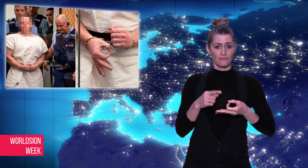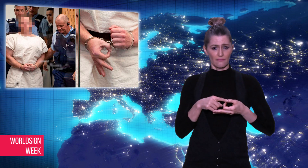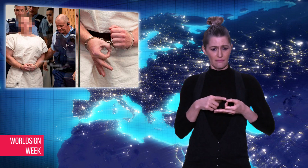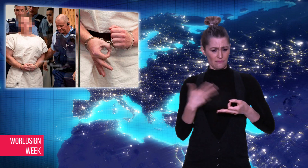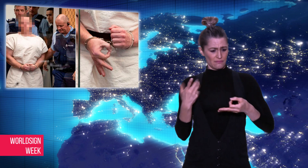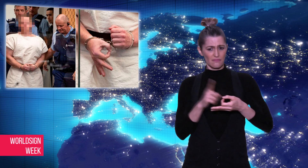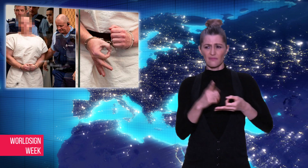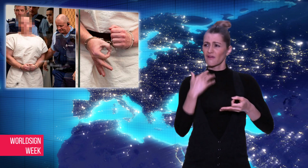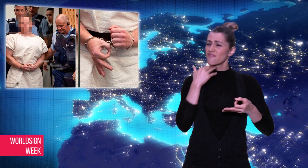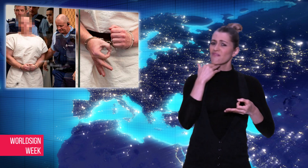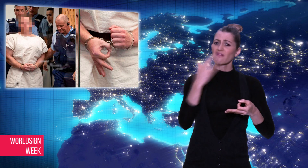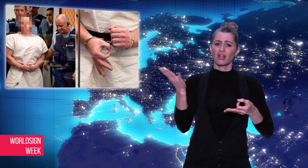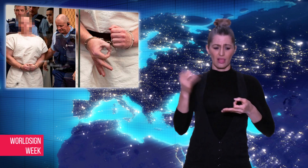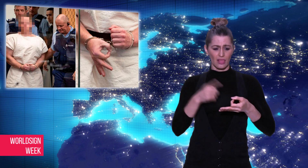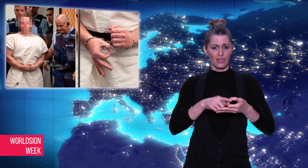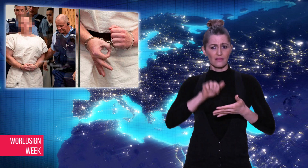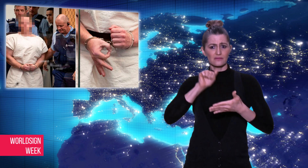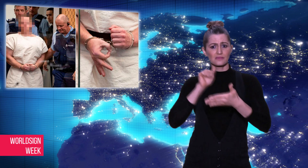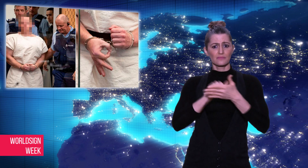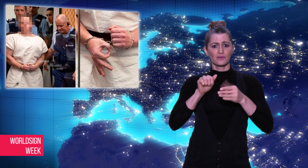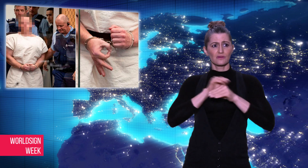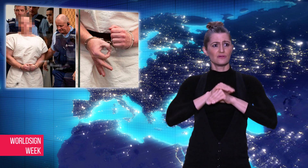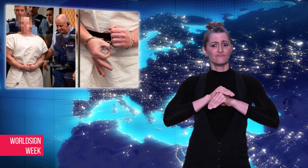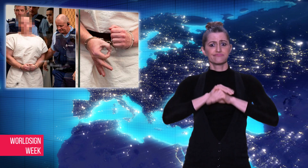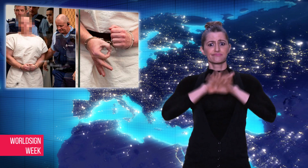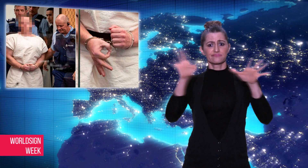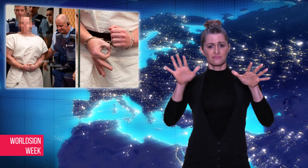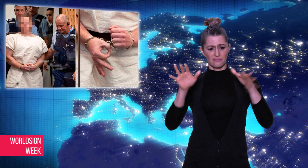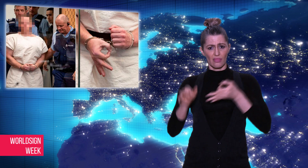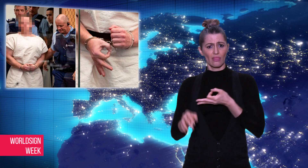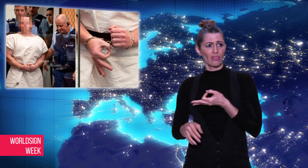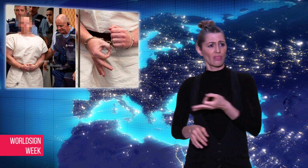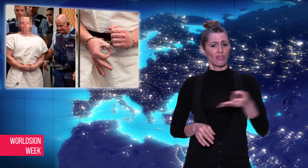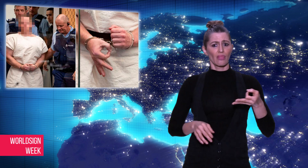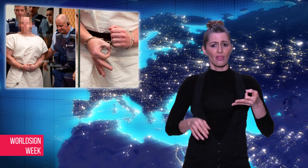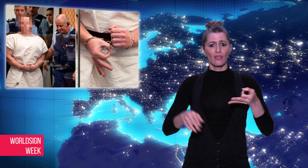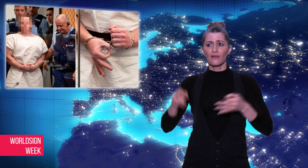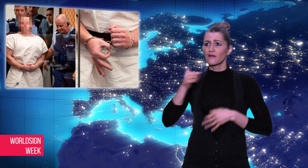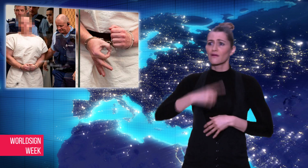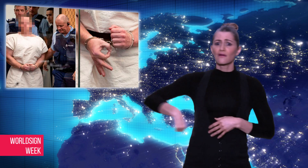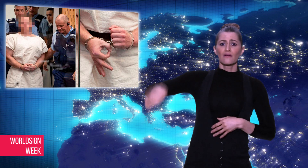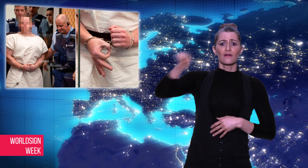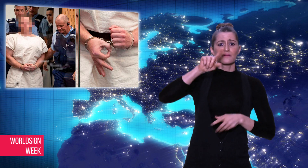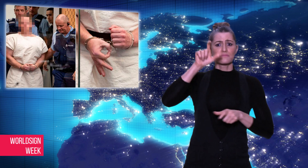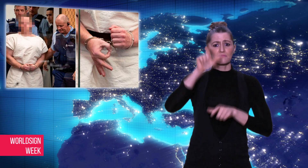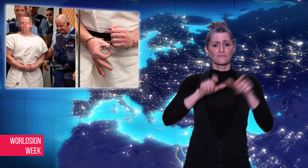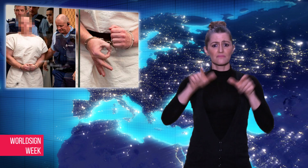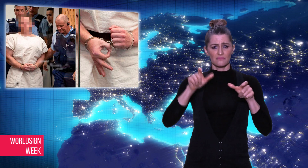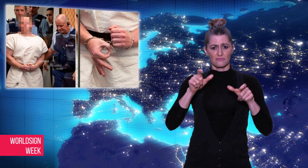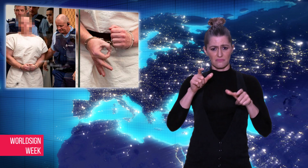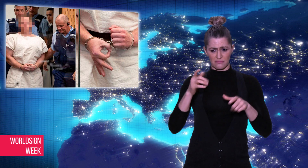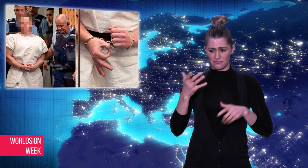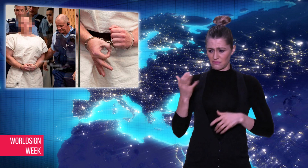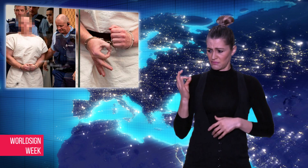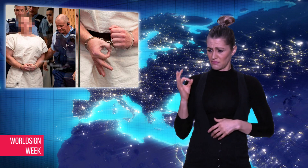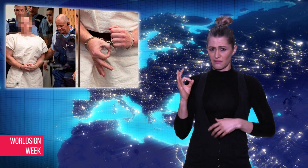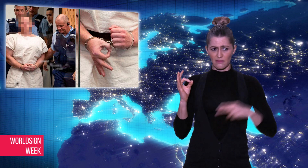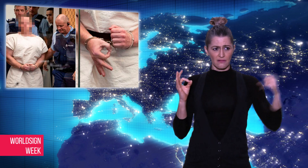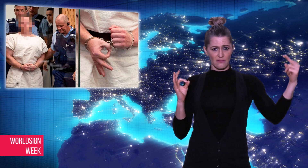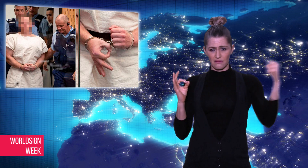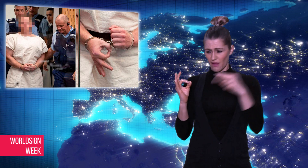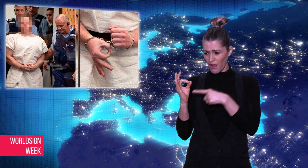use of the gesture as a hate symbol could